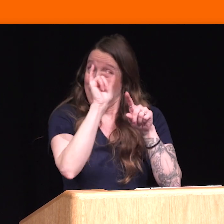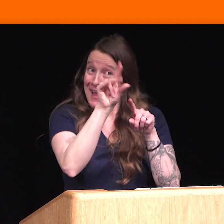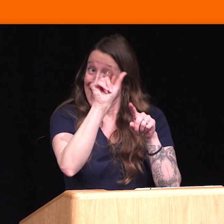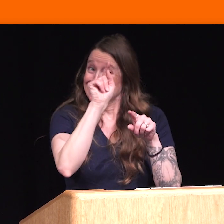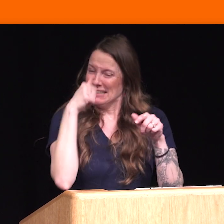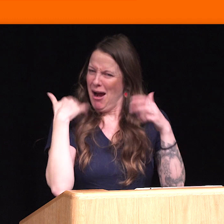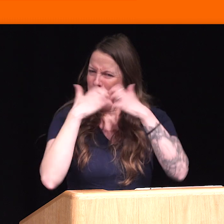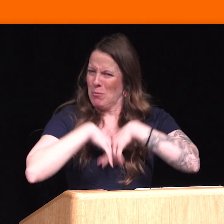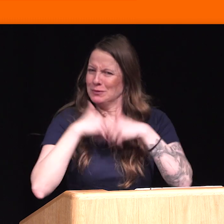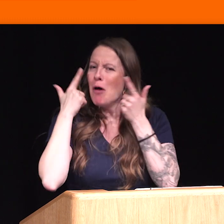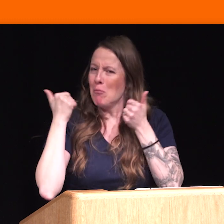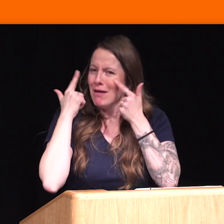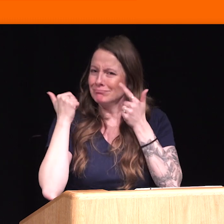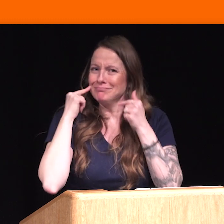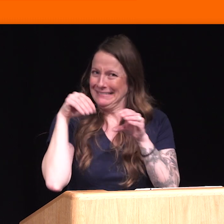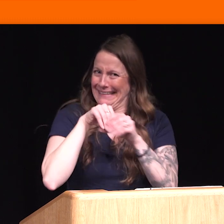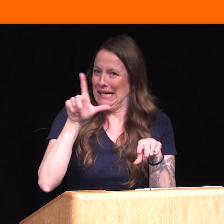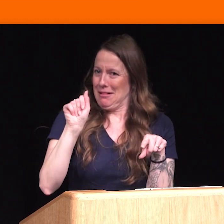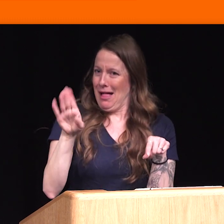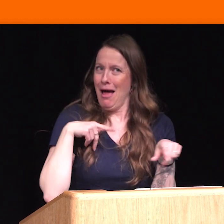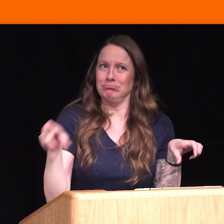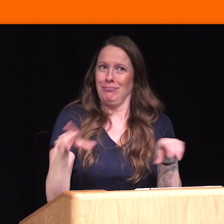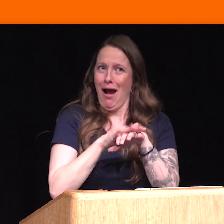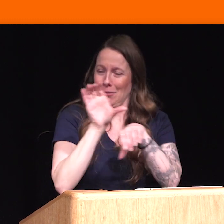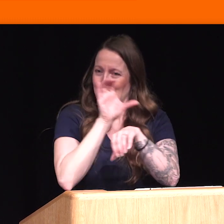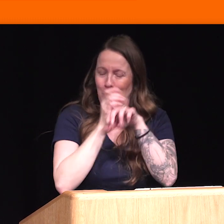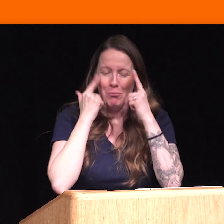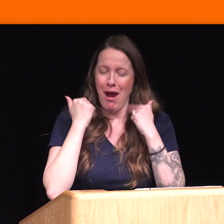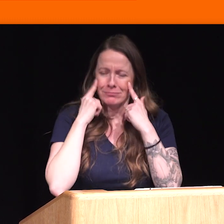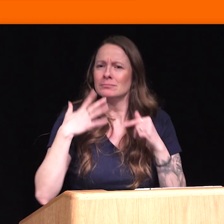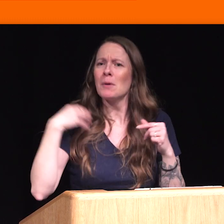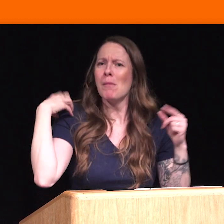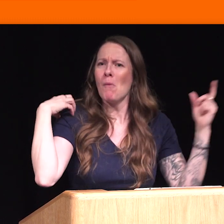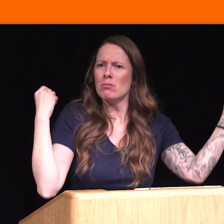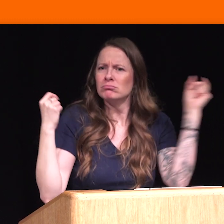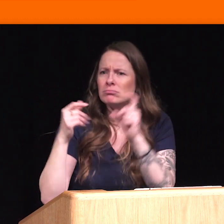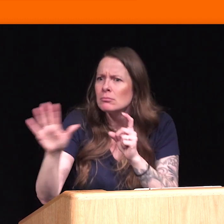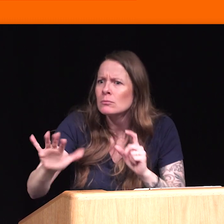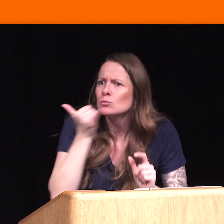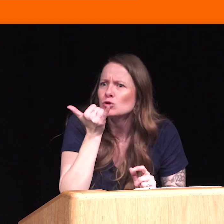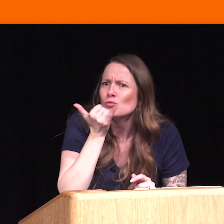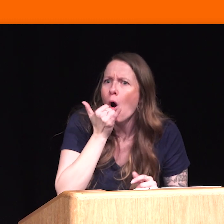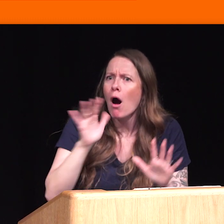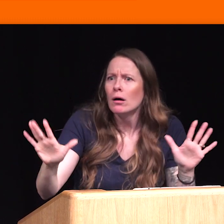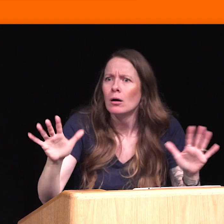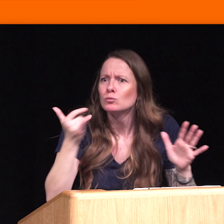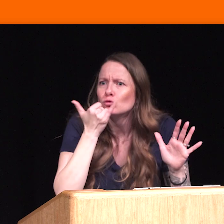And I really did. I broke down crying looking at the lost data in my lab, and my advisor came over and asked me what was going on,